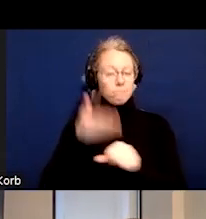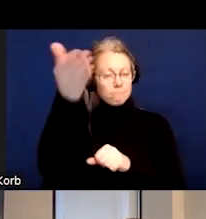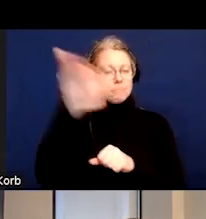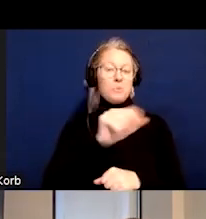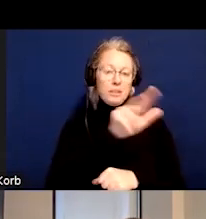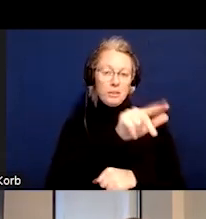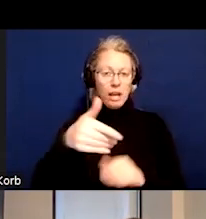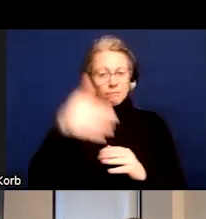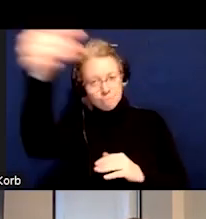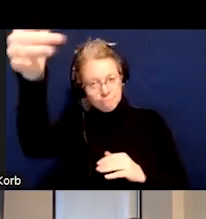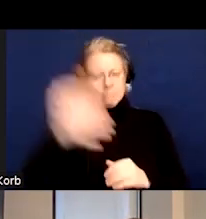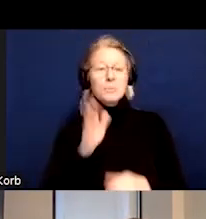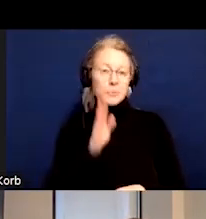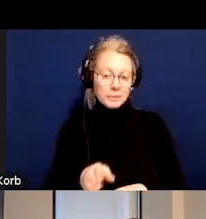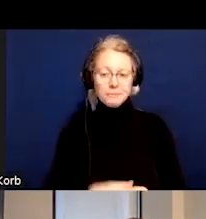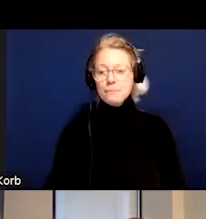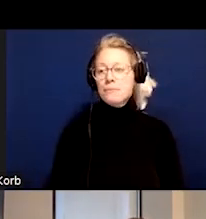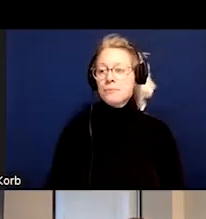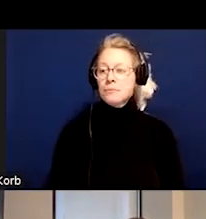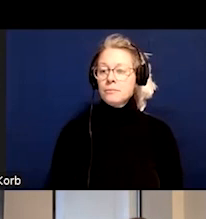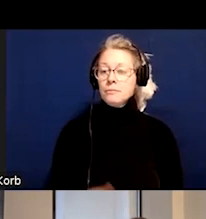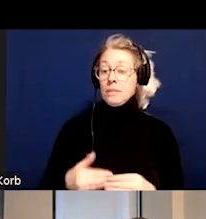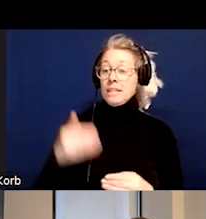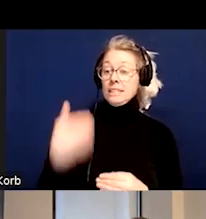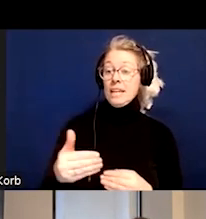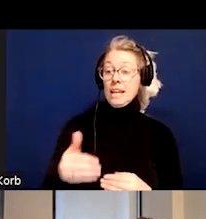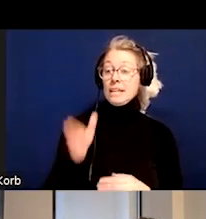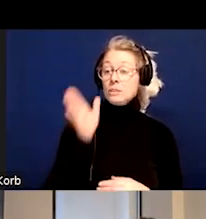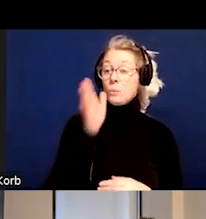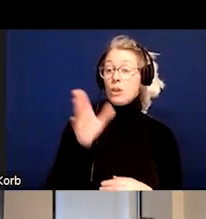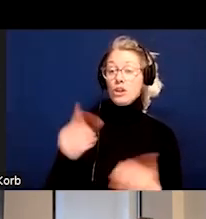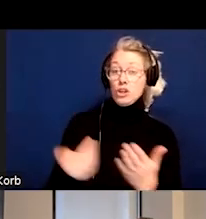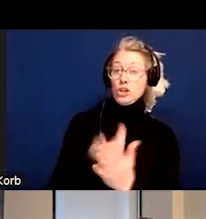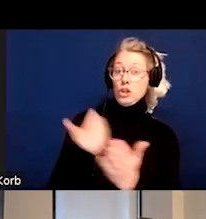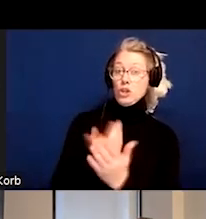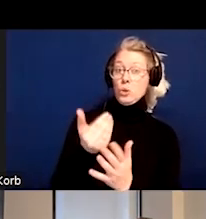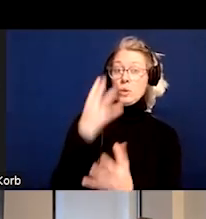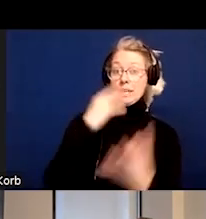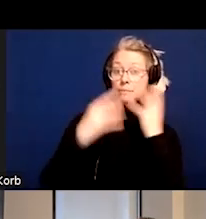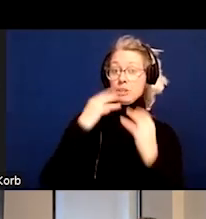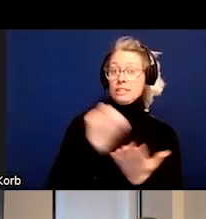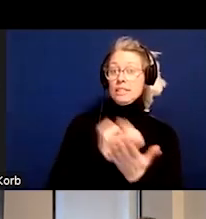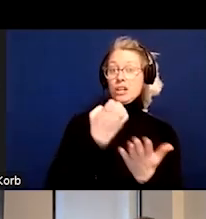and beyond. The next phase of the New Experience Economy research led by Stone Olafson will